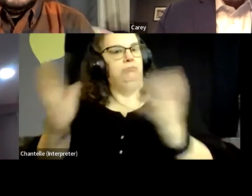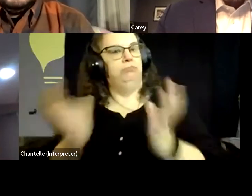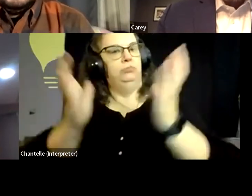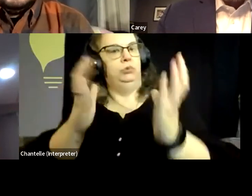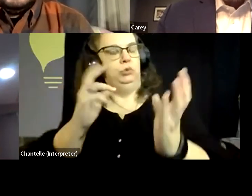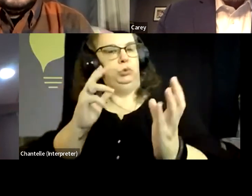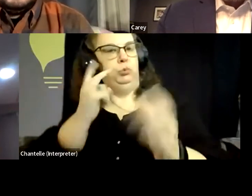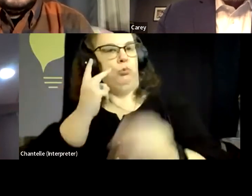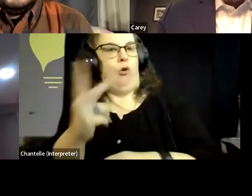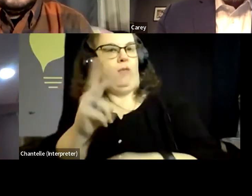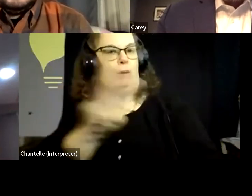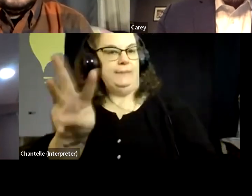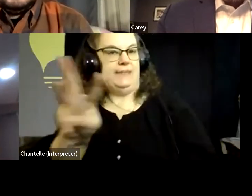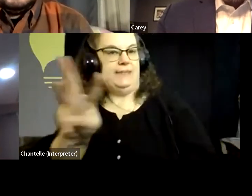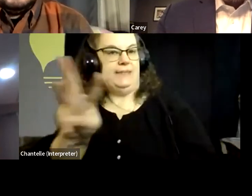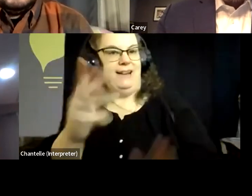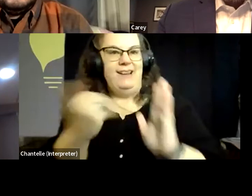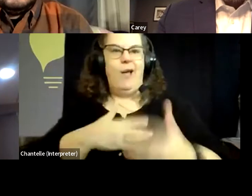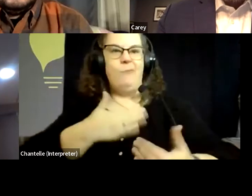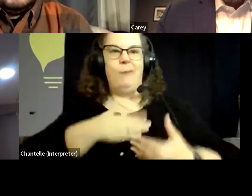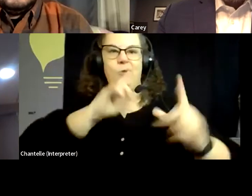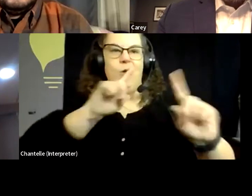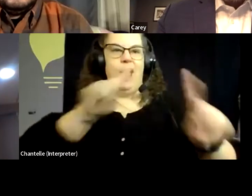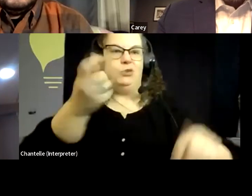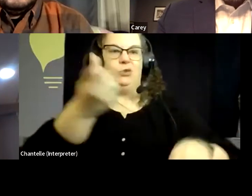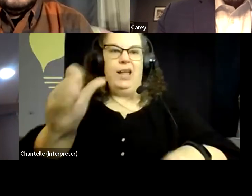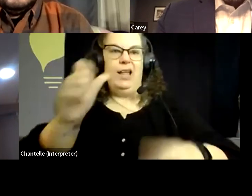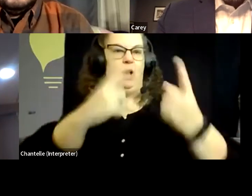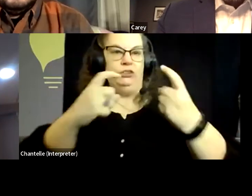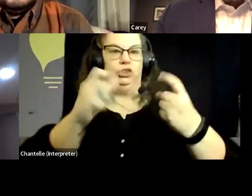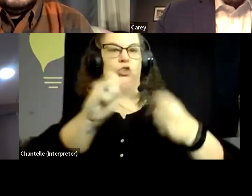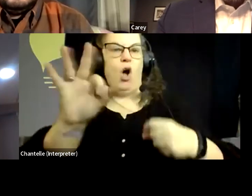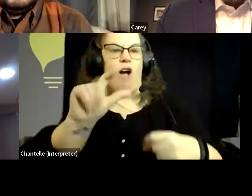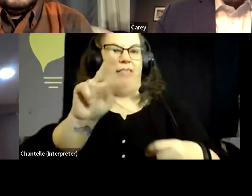. Feel free to reach out to me